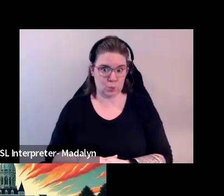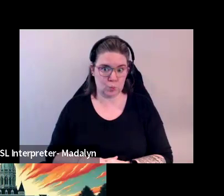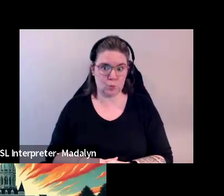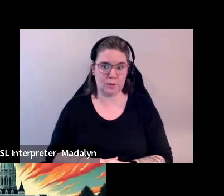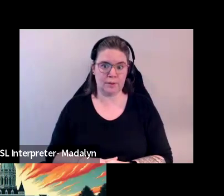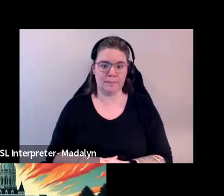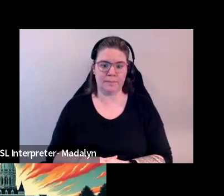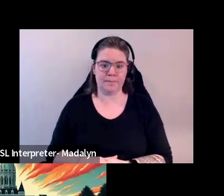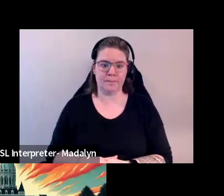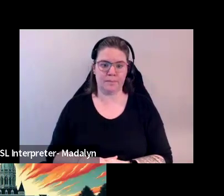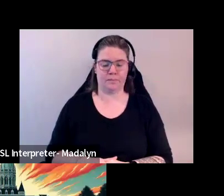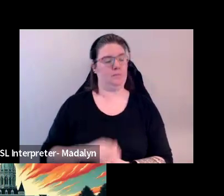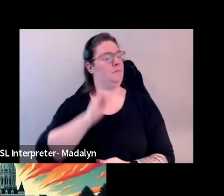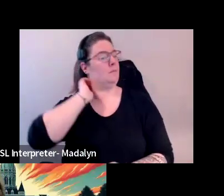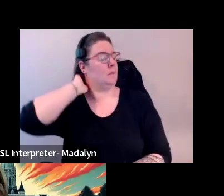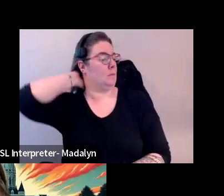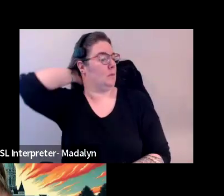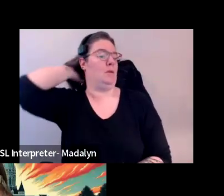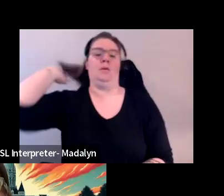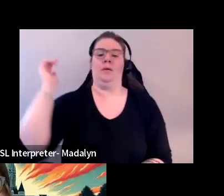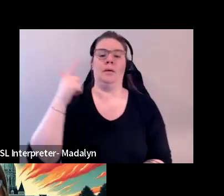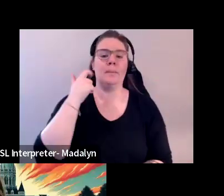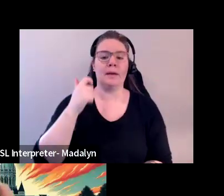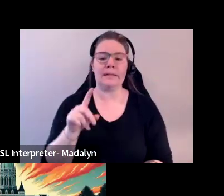Tom Olin: you 60% of doctors